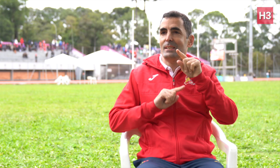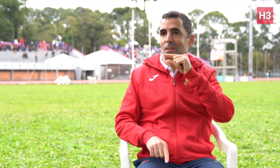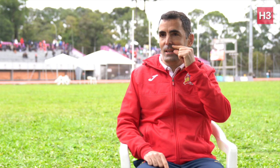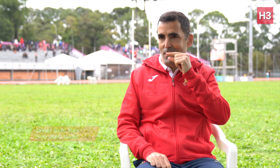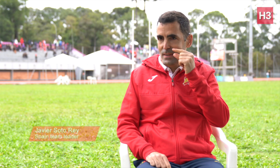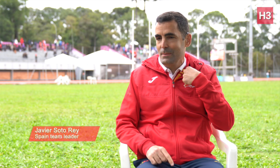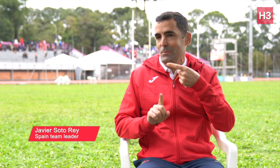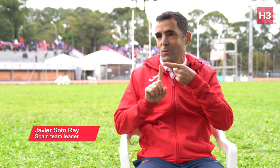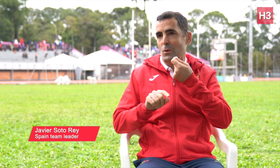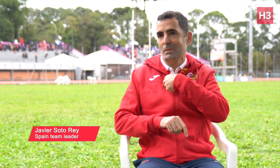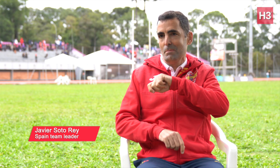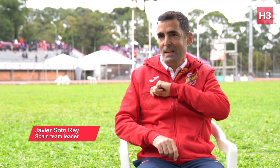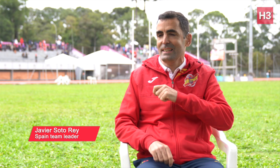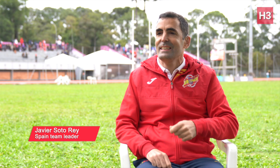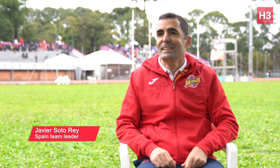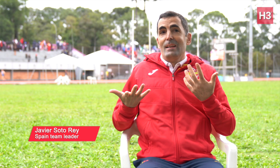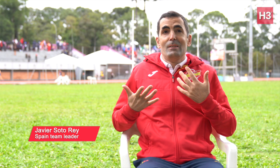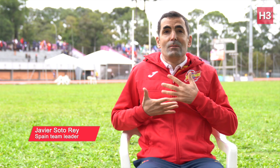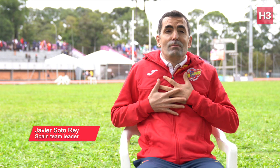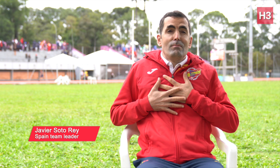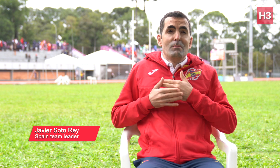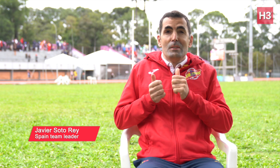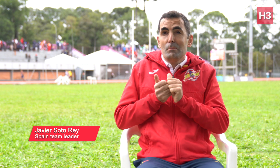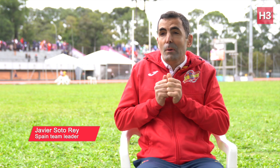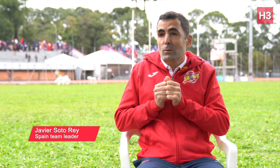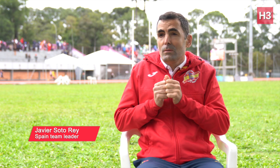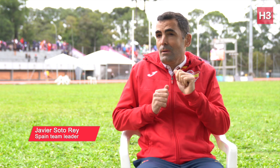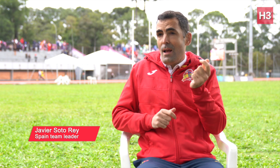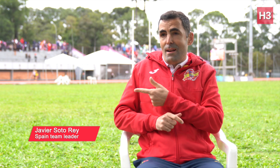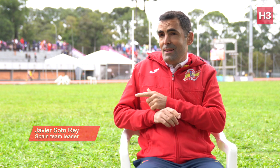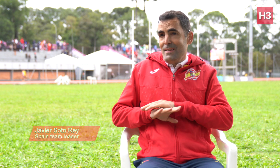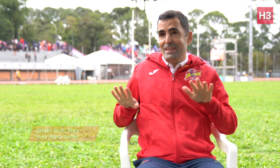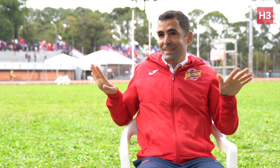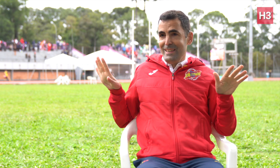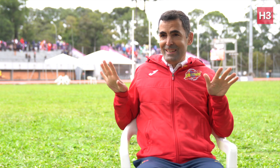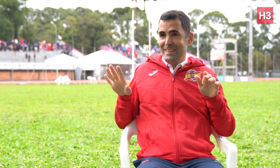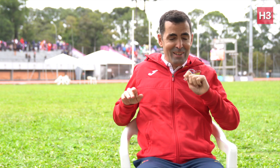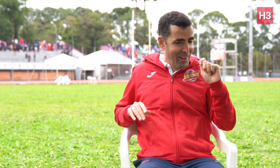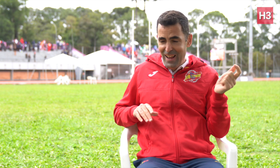My sign name is: I’m from Spain. I love all sports.